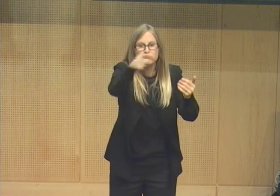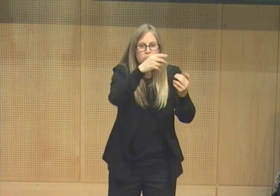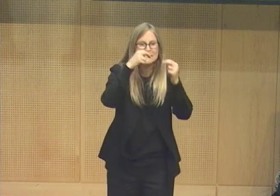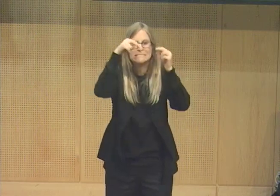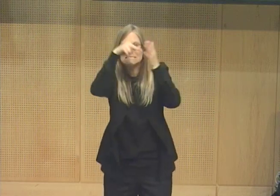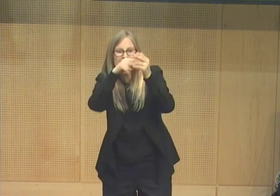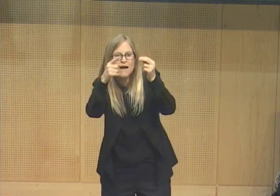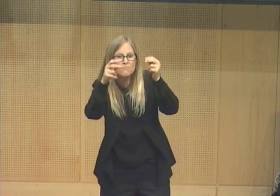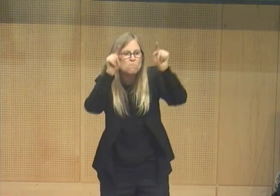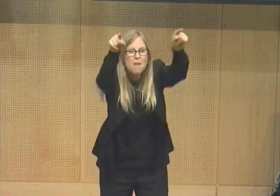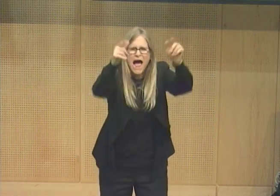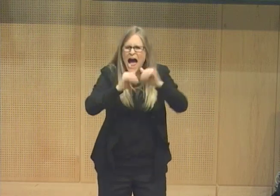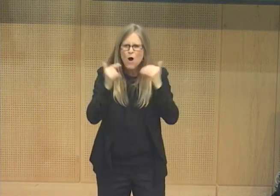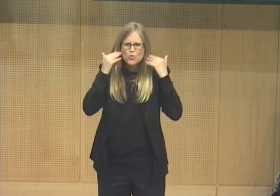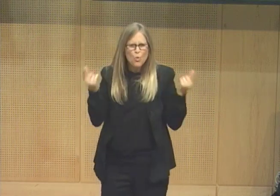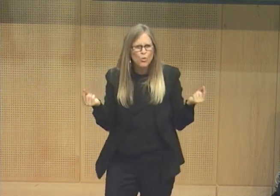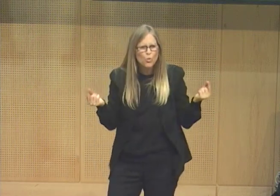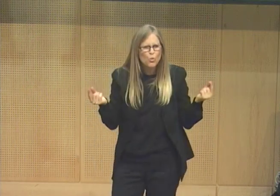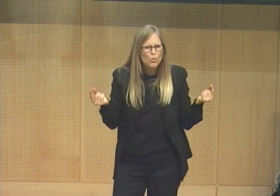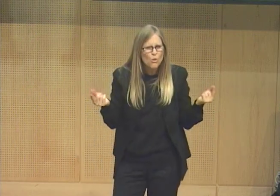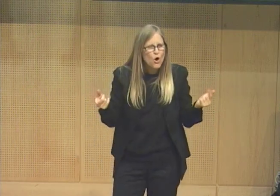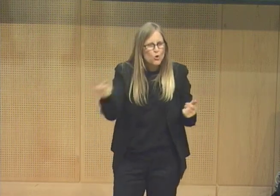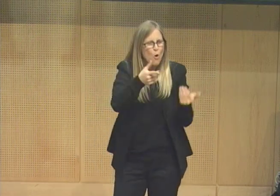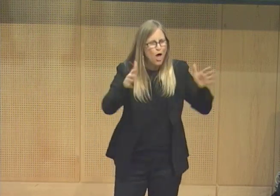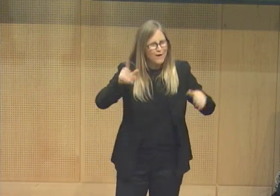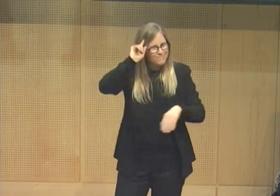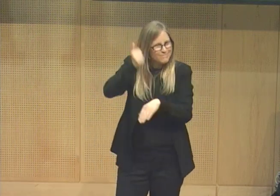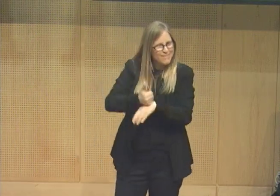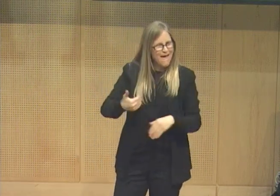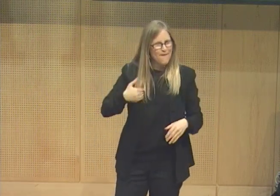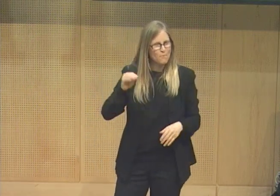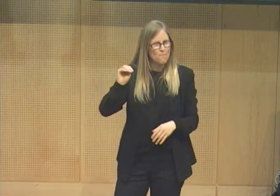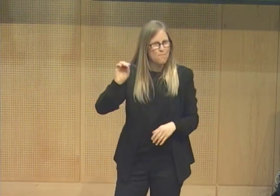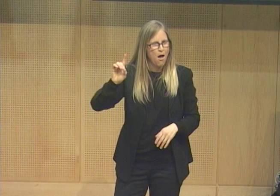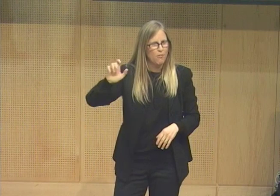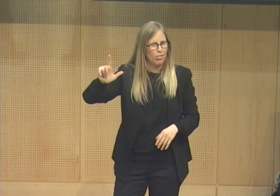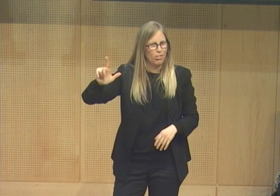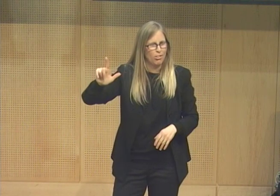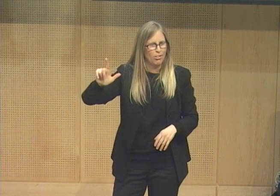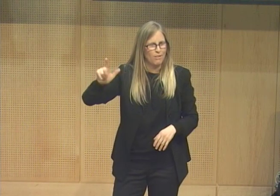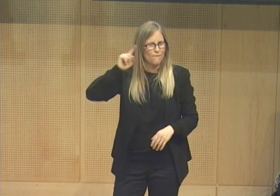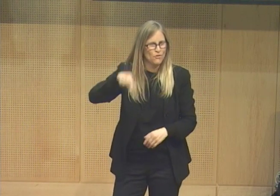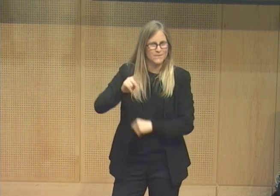You already knew. You already had a mental model of how to behave when you attend a presentation.